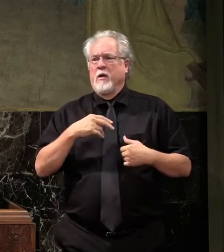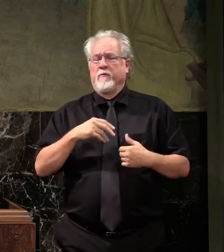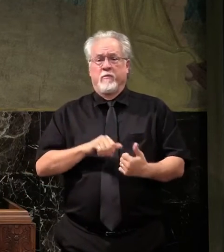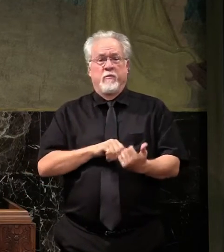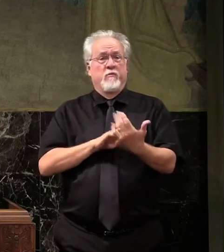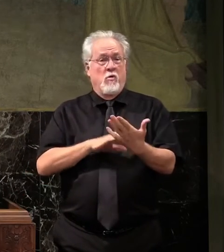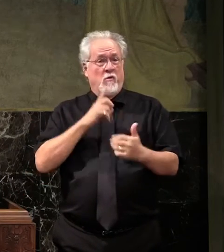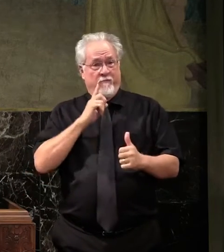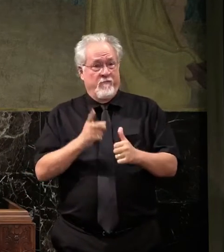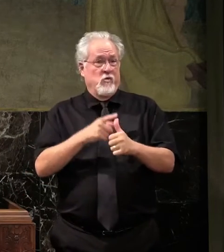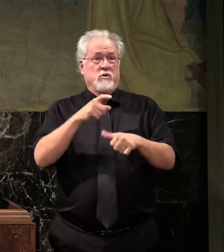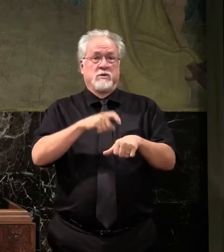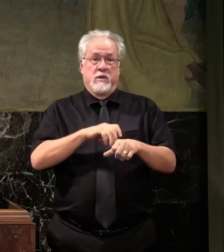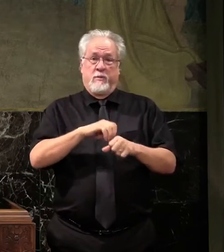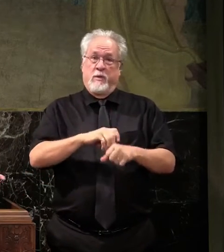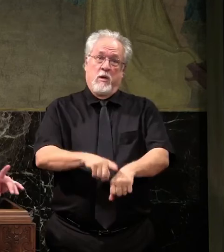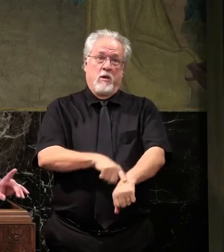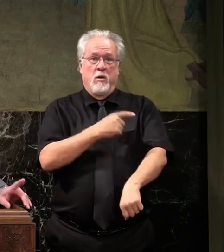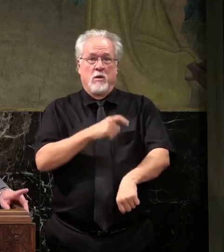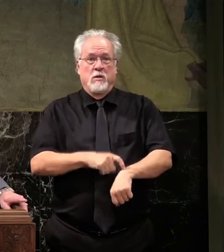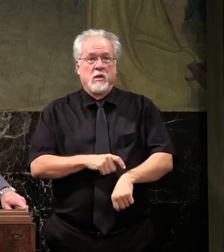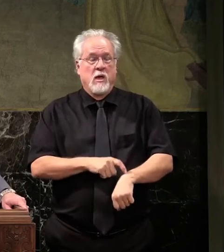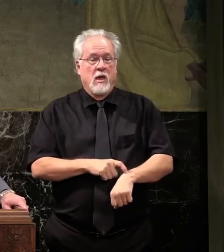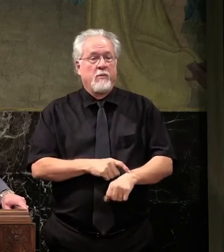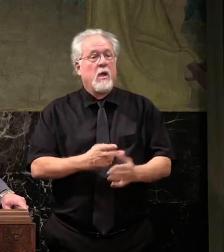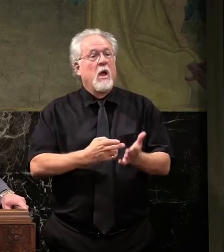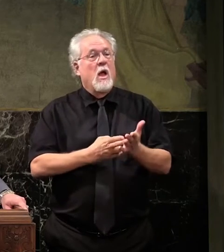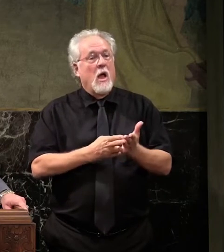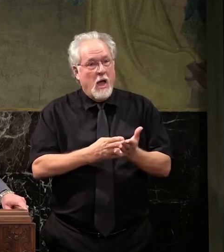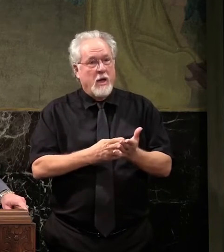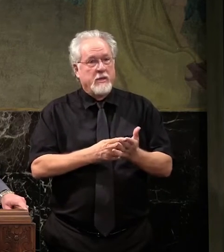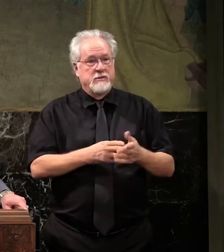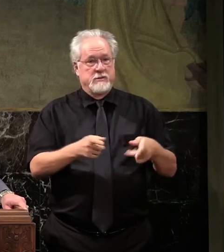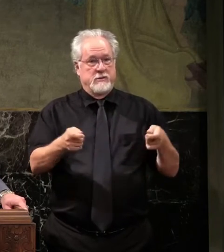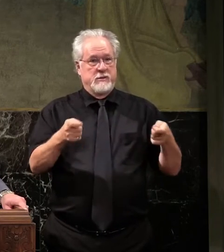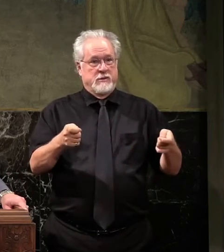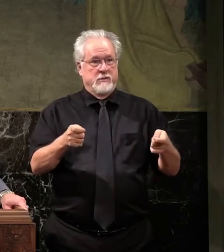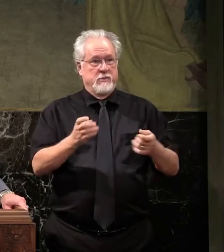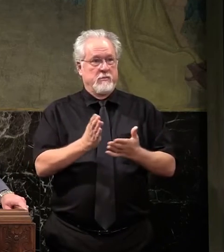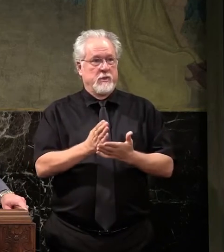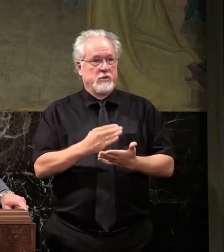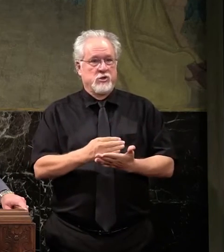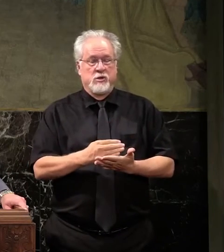for the first time in a long time and honest discipline budget that doesn't